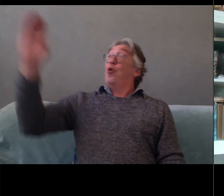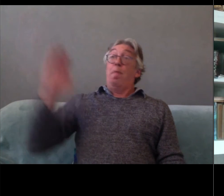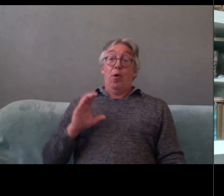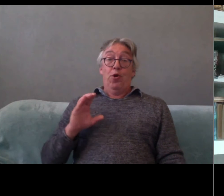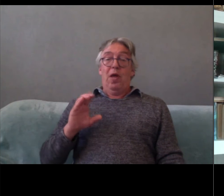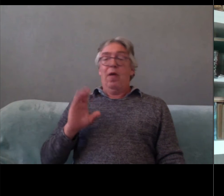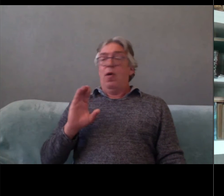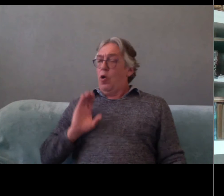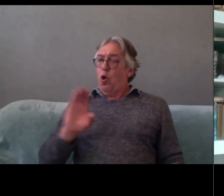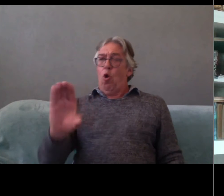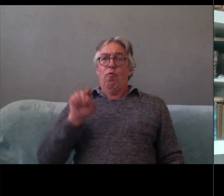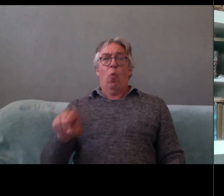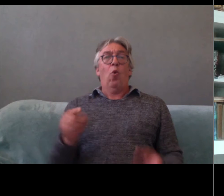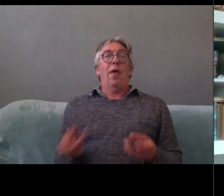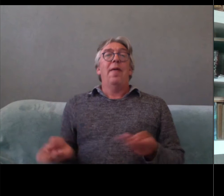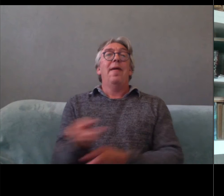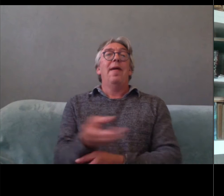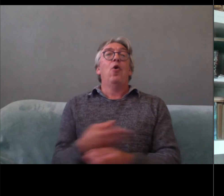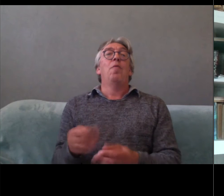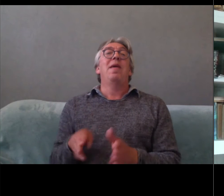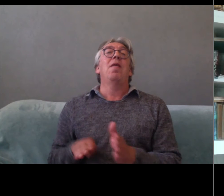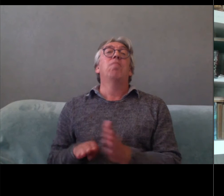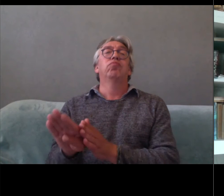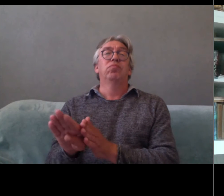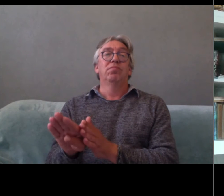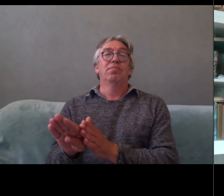And when we're asking what it means hitting the economy,